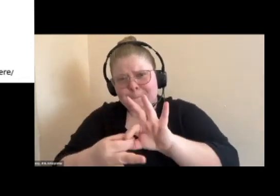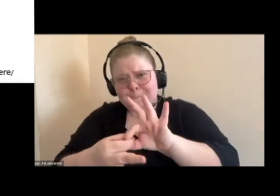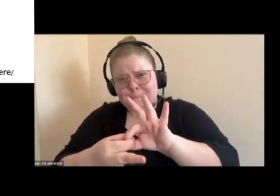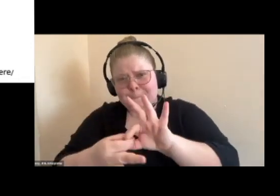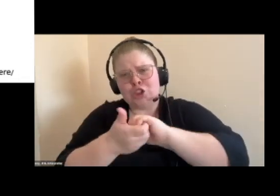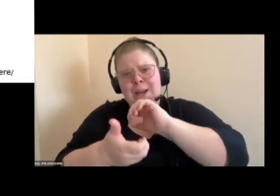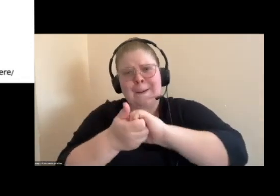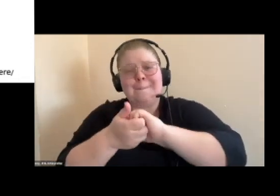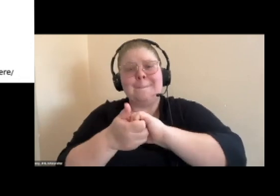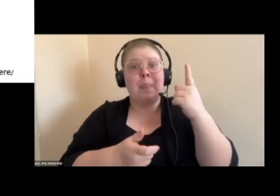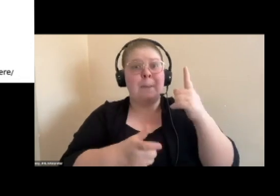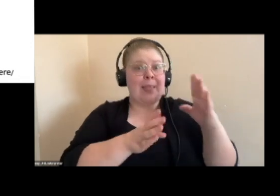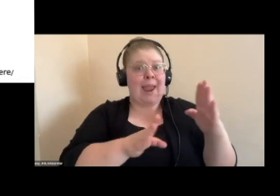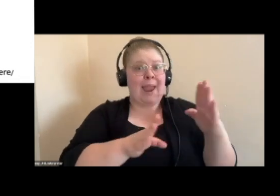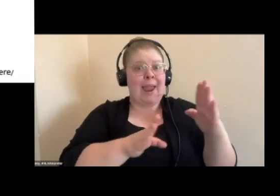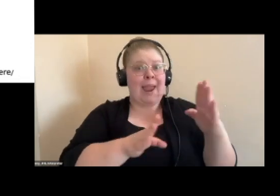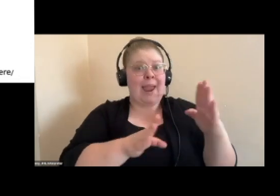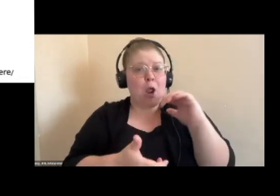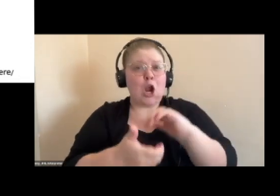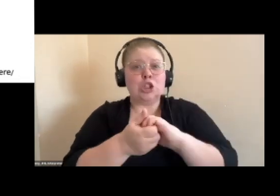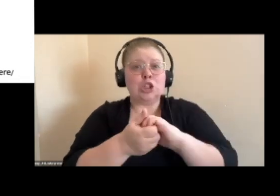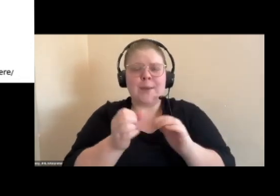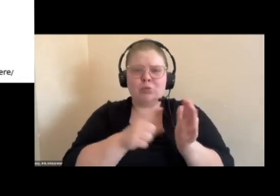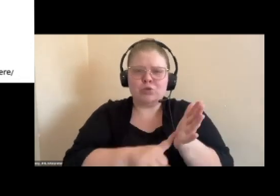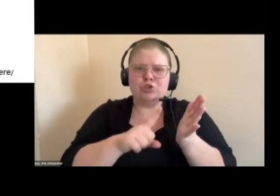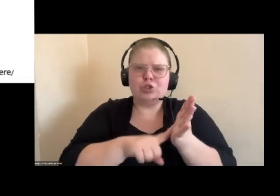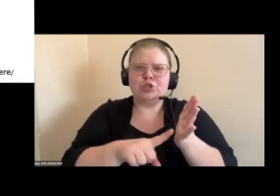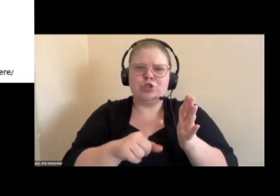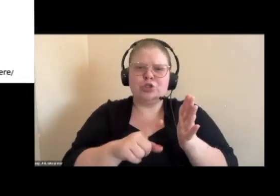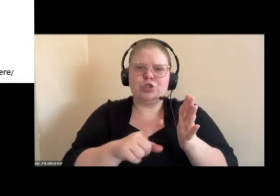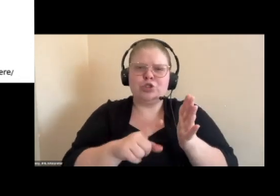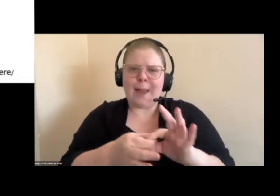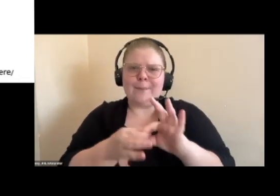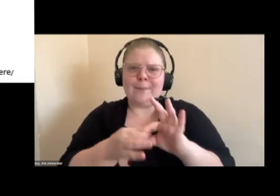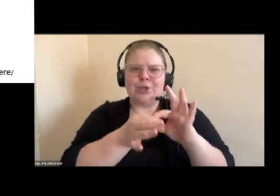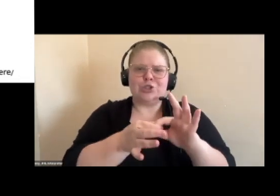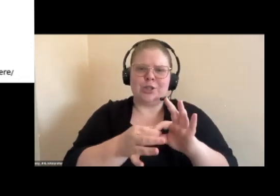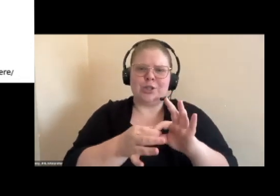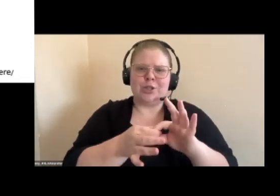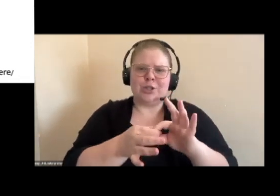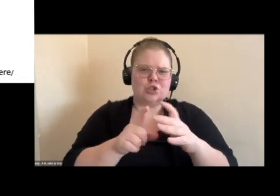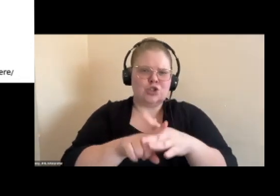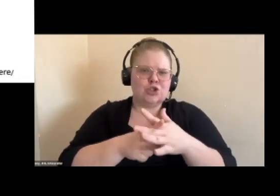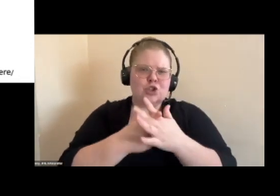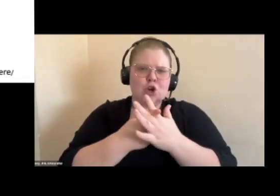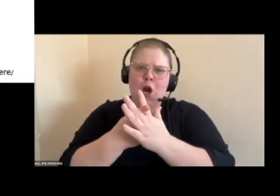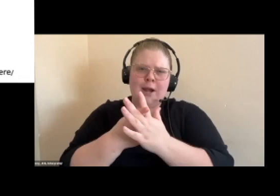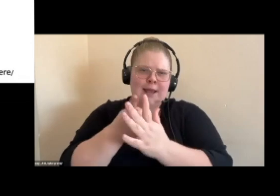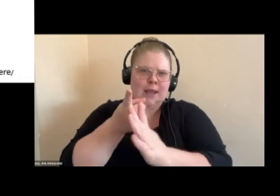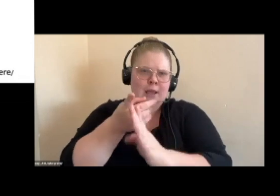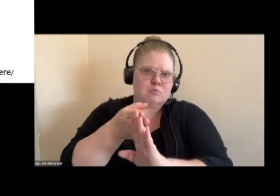research collaborations took place long before the research teams began their work.